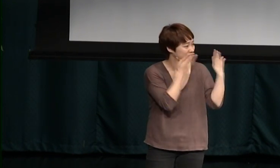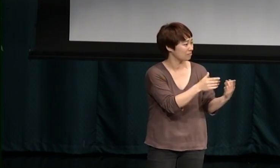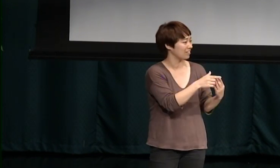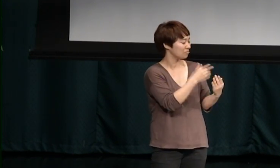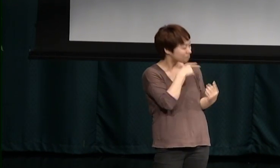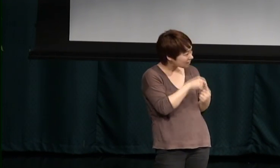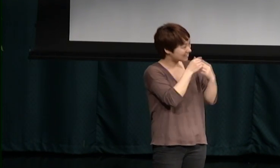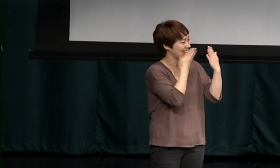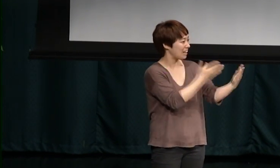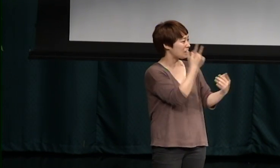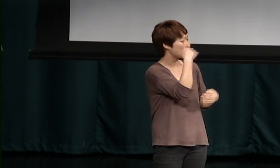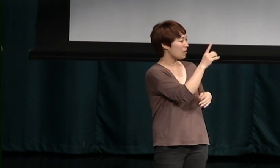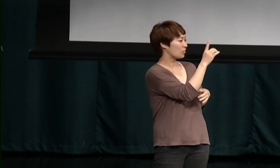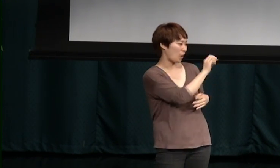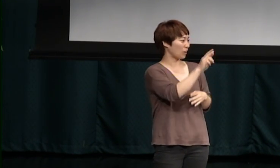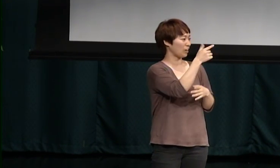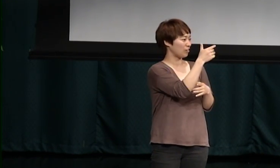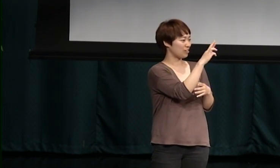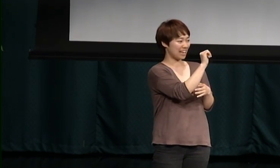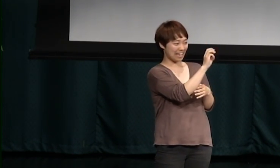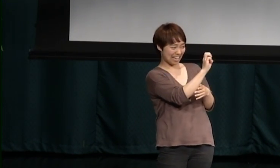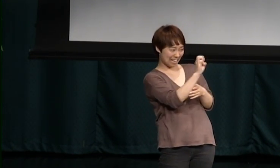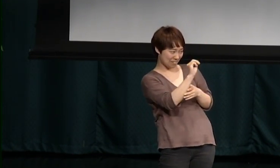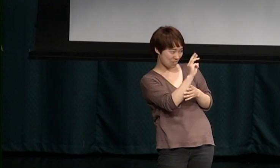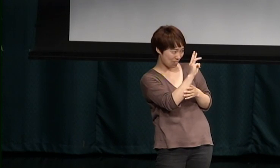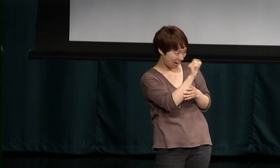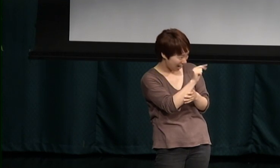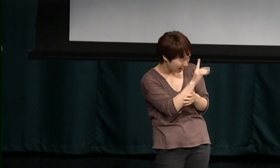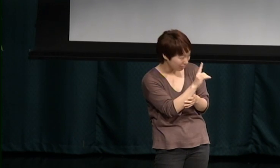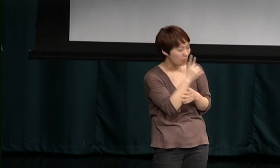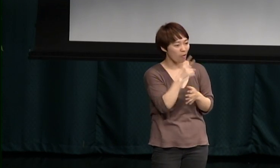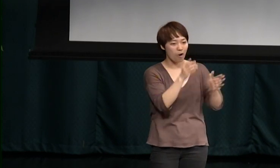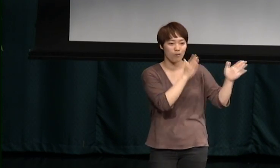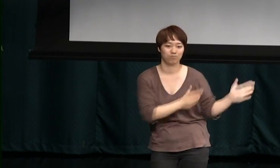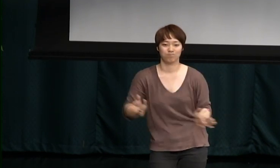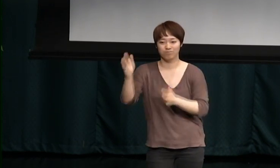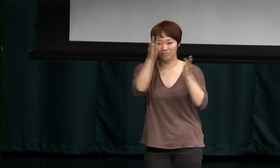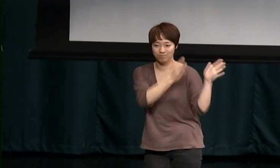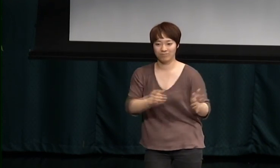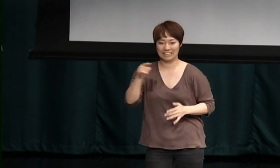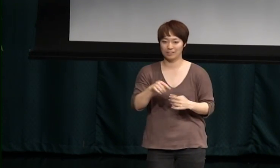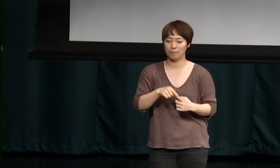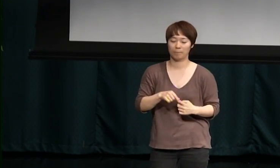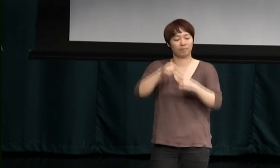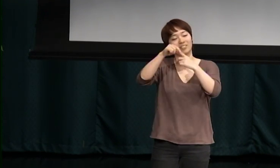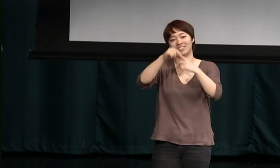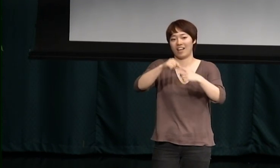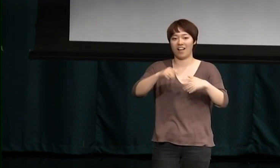and to the audience. And a special thank you to Dr. Greenwald for organizing